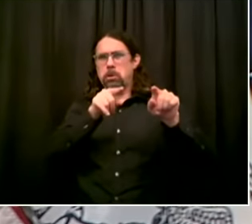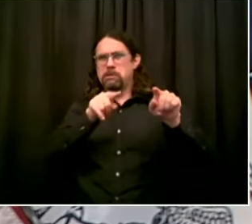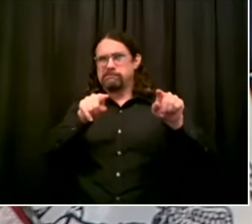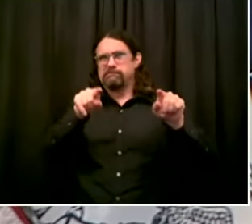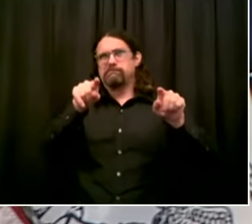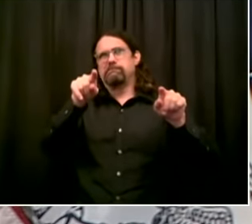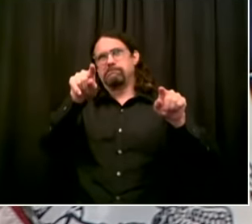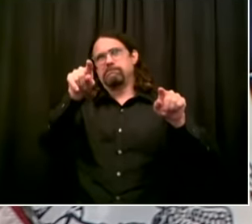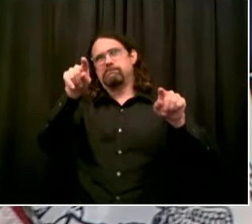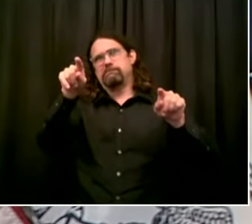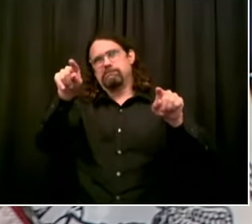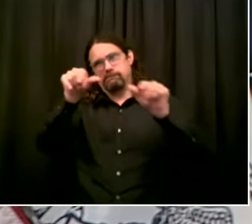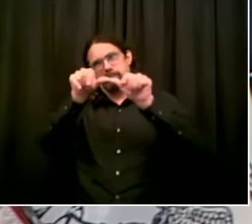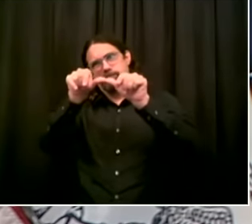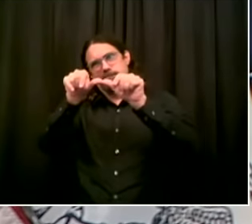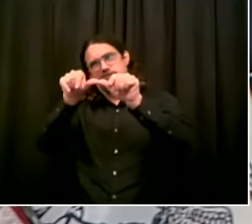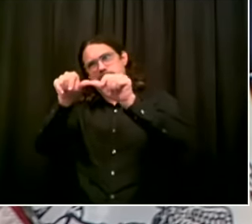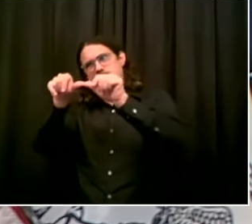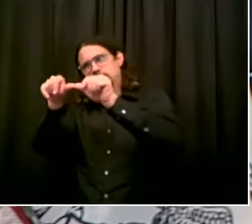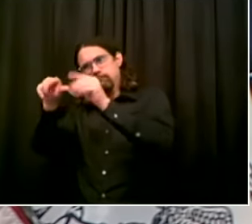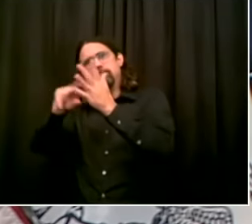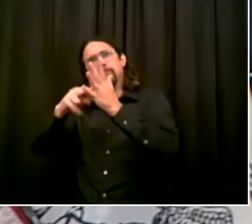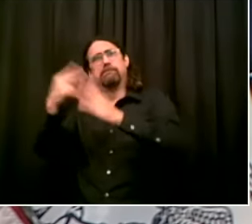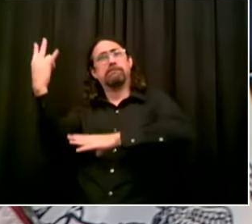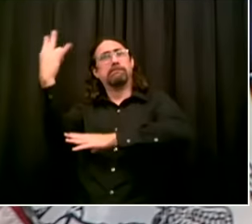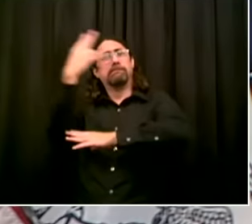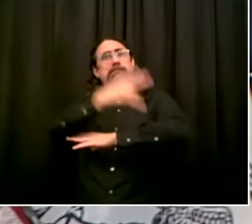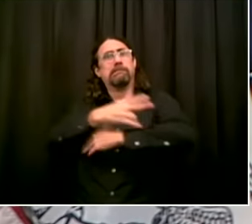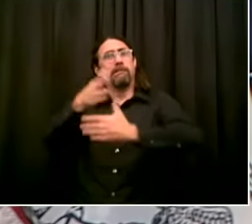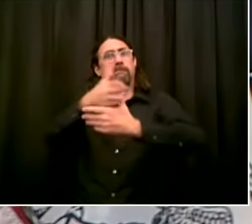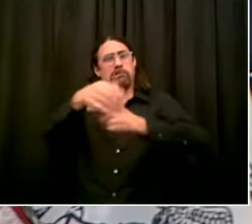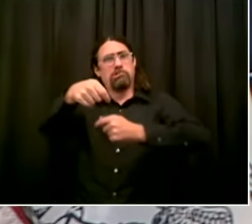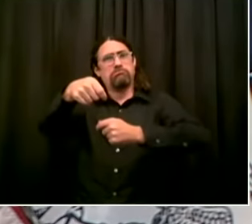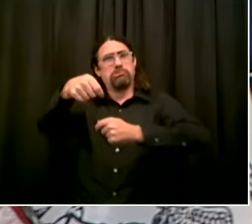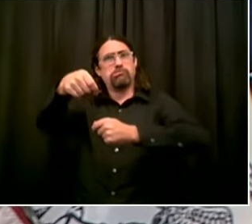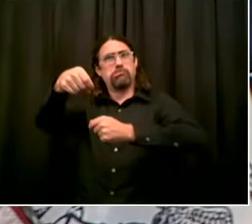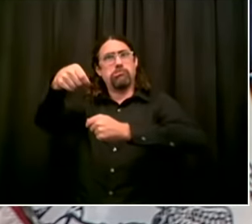NEIGHBORHOODS. WE E ARGOING TO